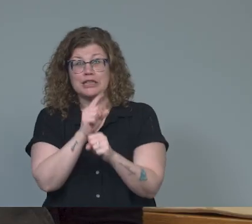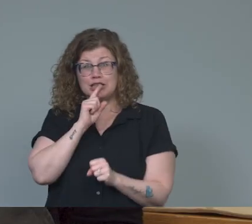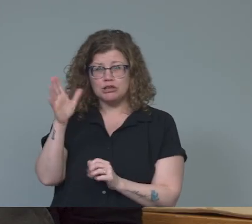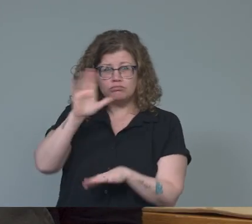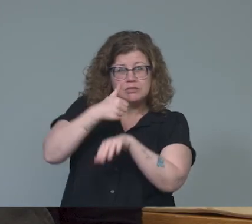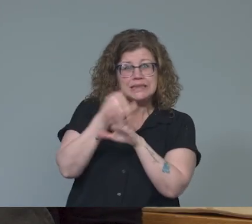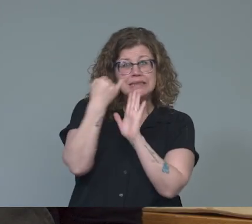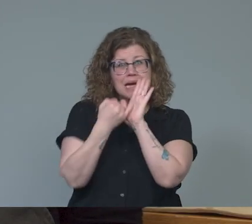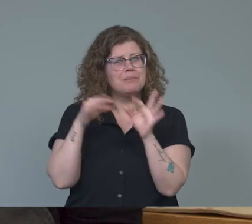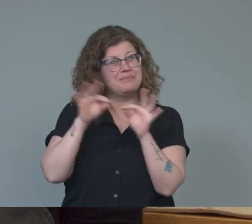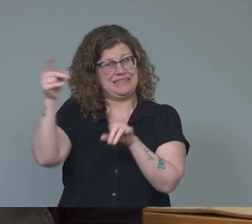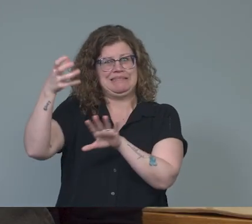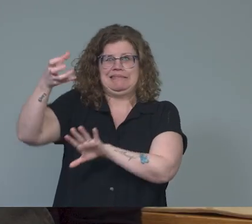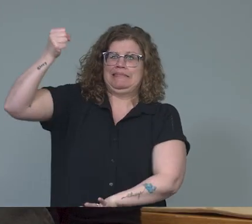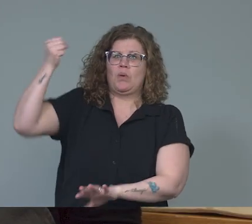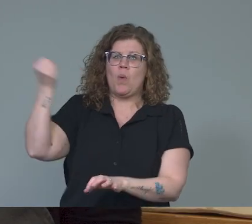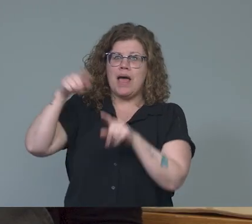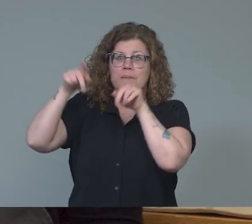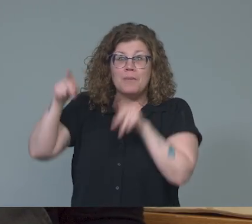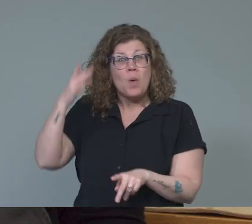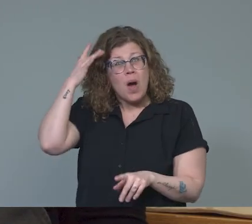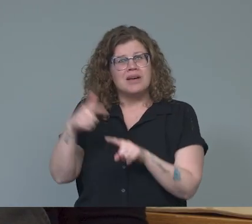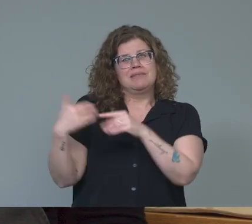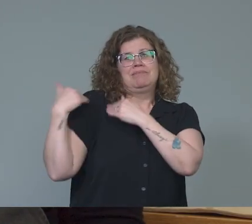I think you should rely on them for